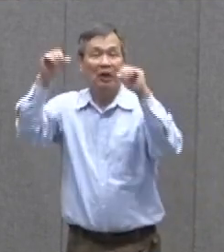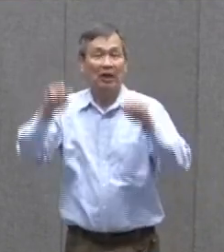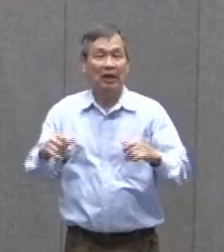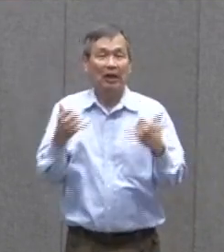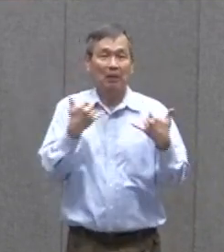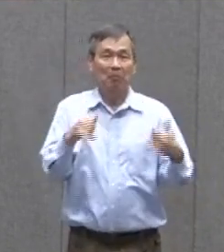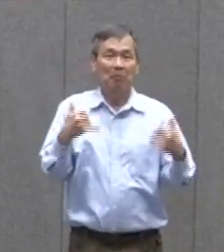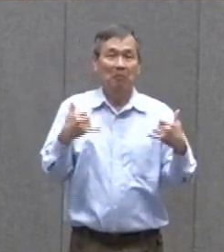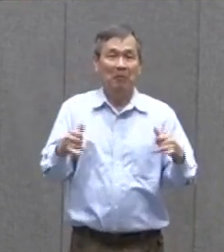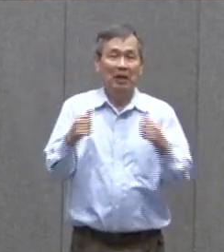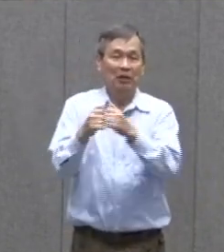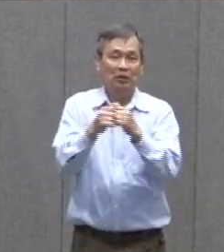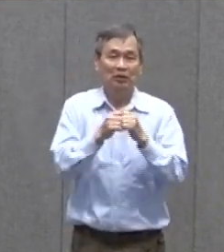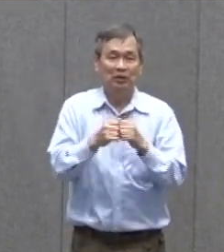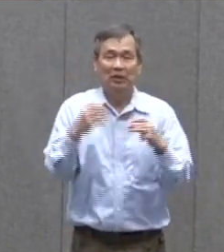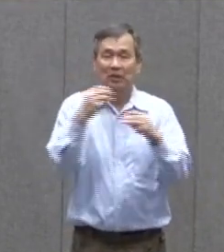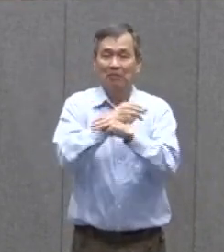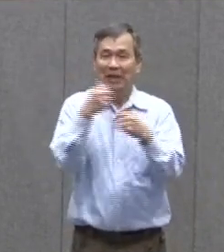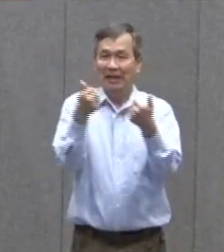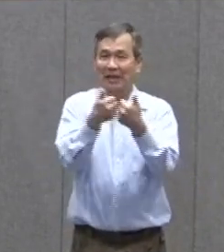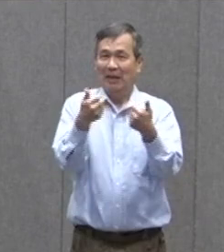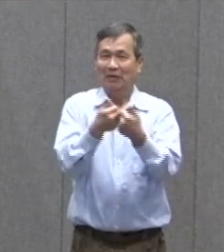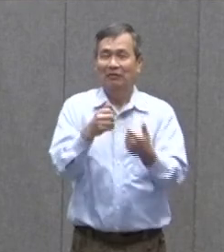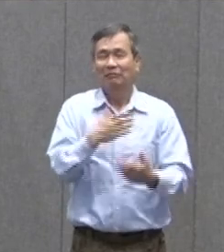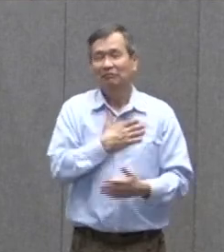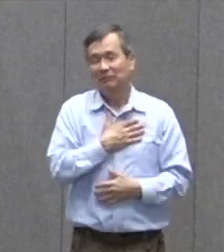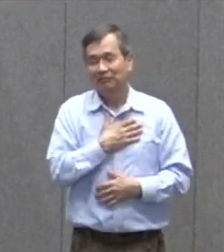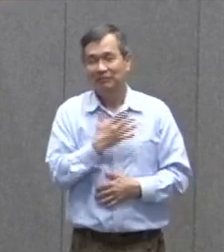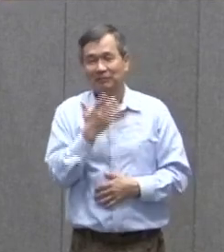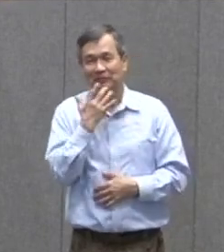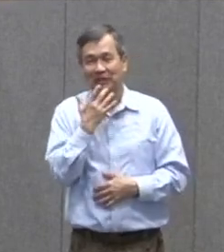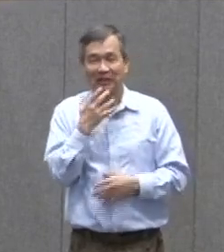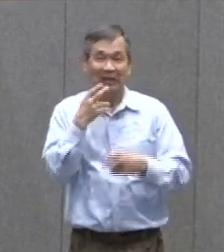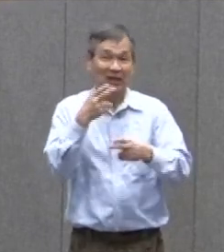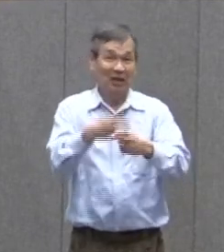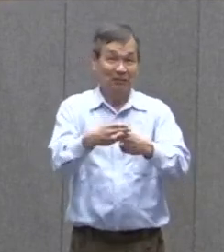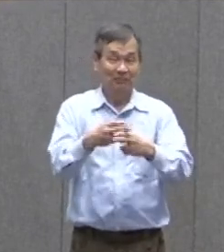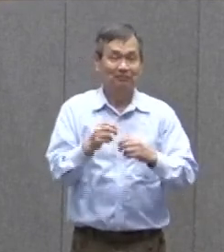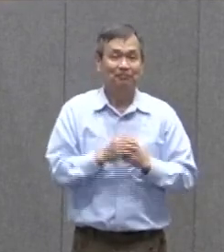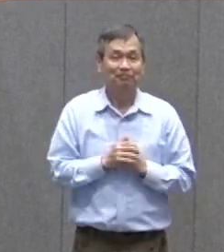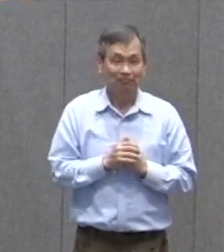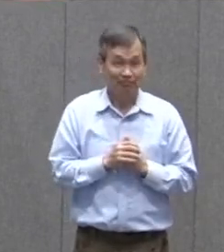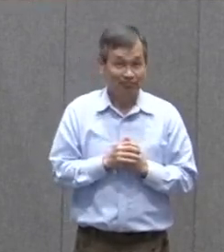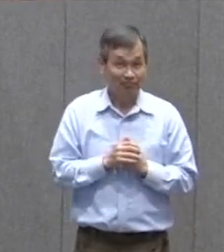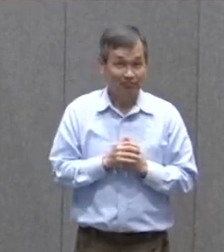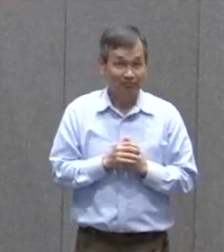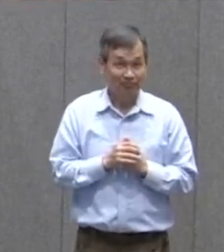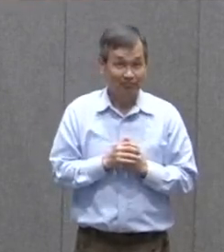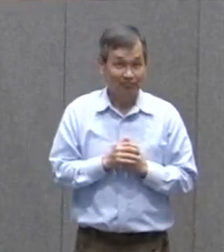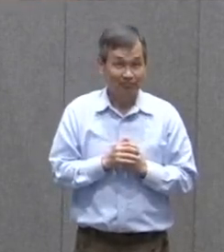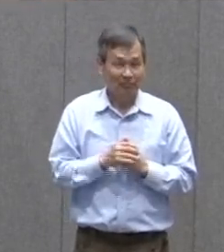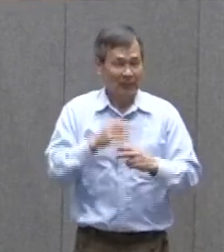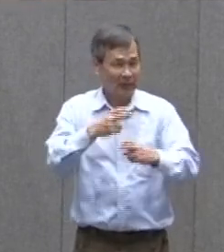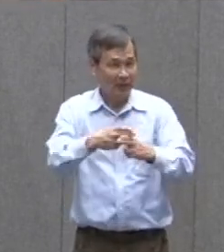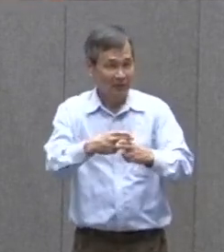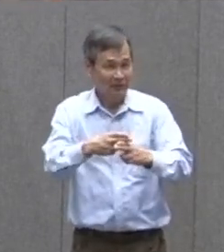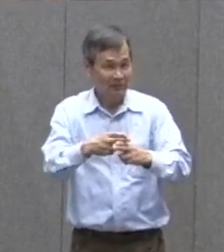And today's math game is one of my favorites. It's called, it's called,